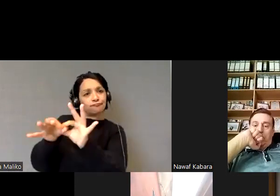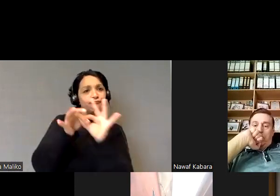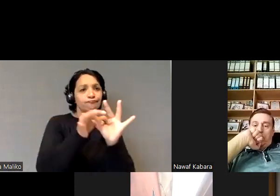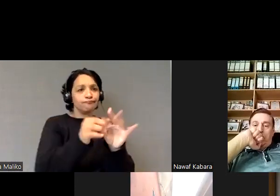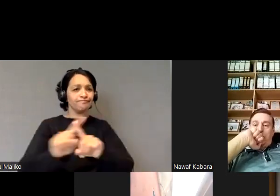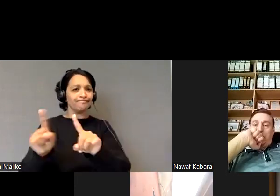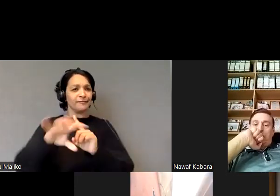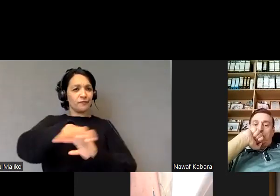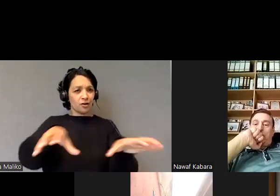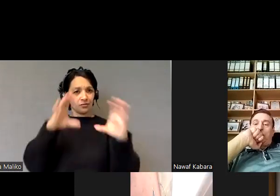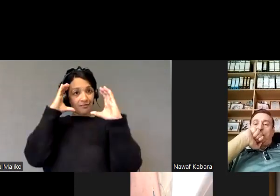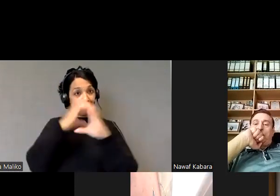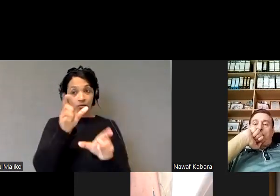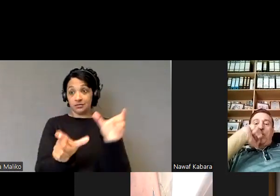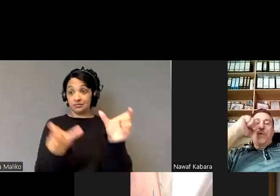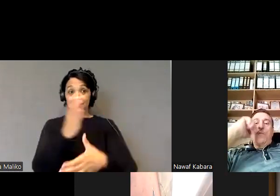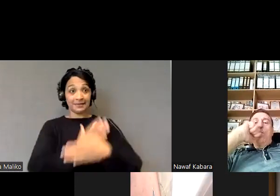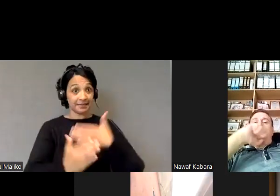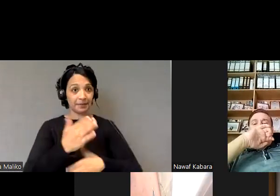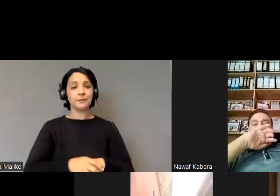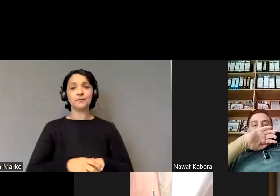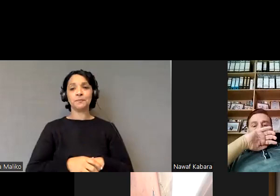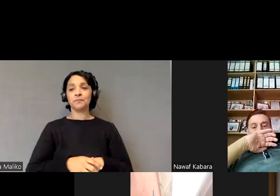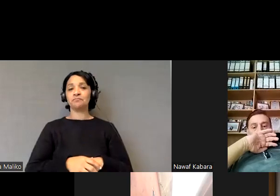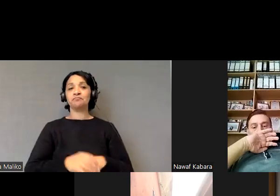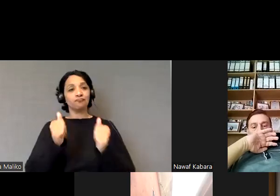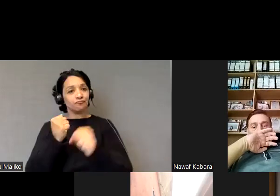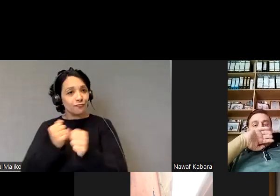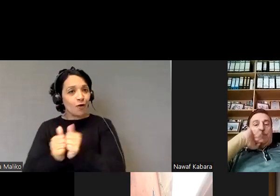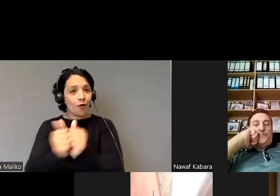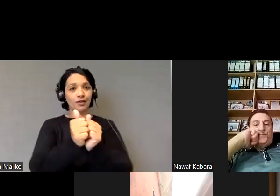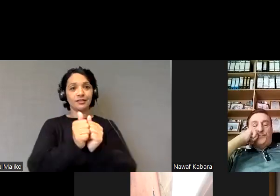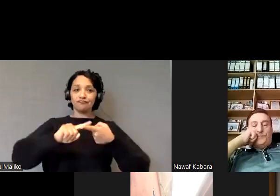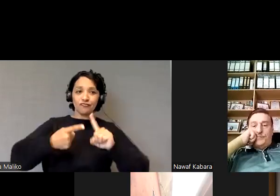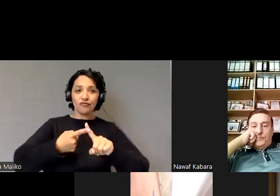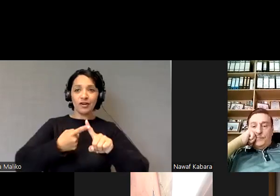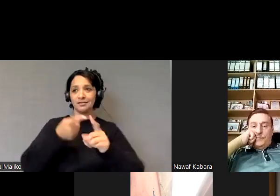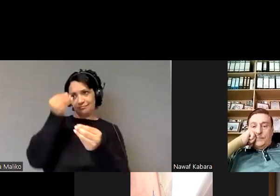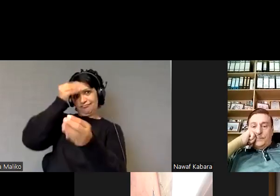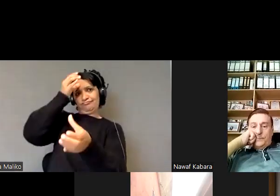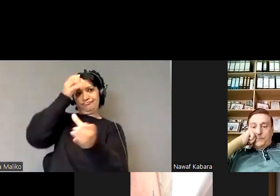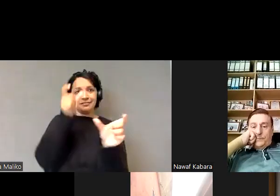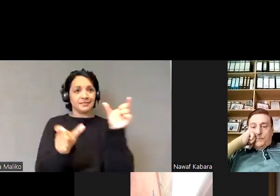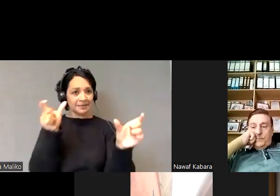Here, colleagues, friends and experts, I would like to start by extending my welcome to the